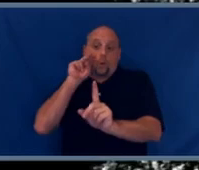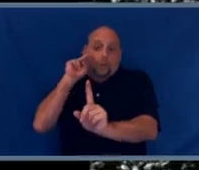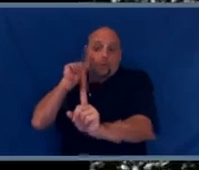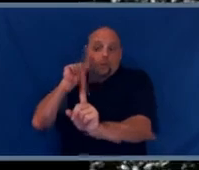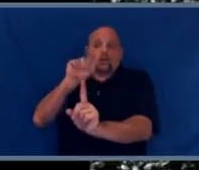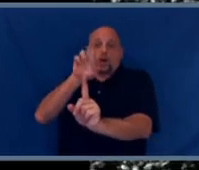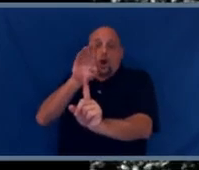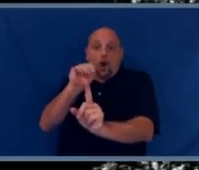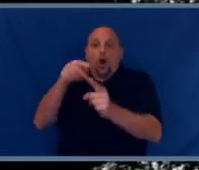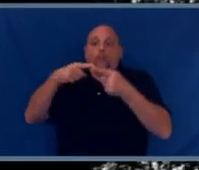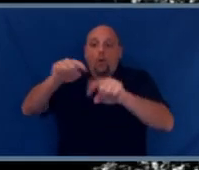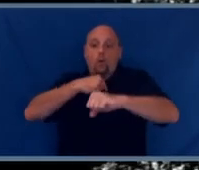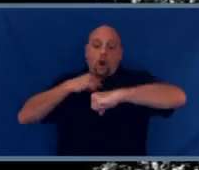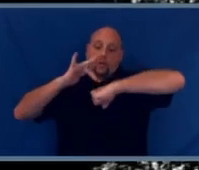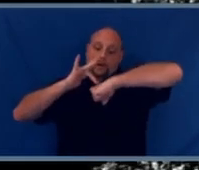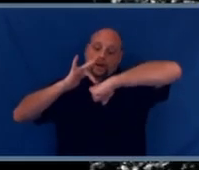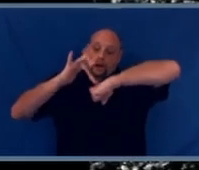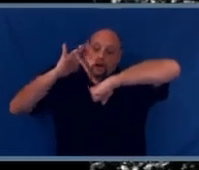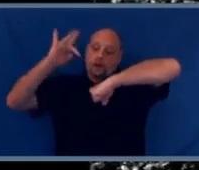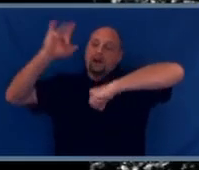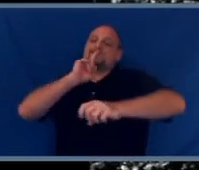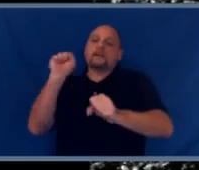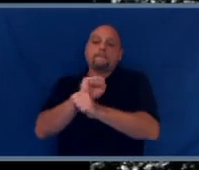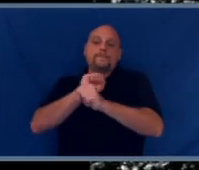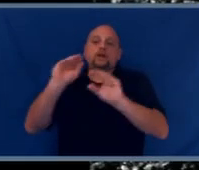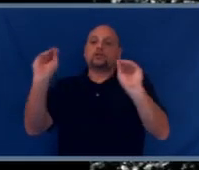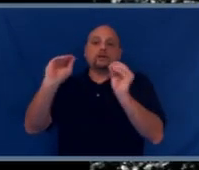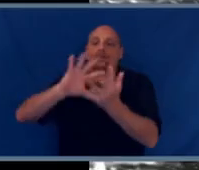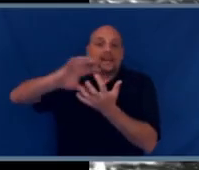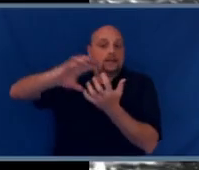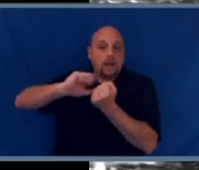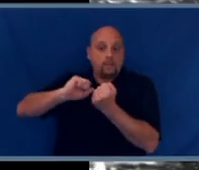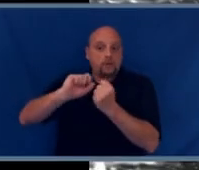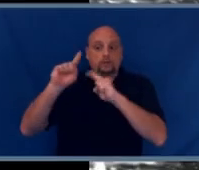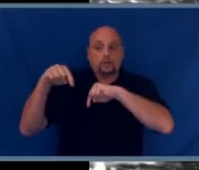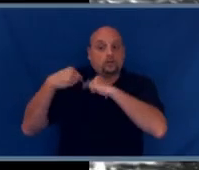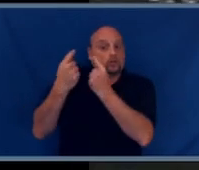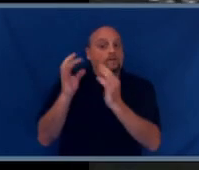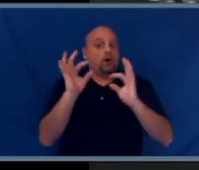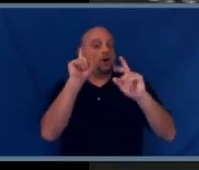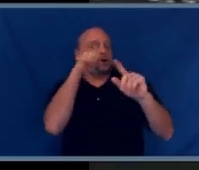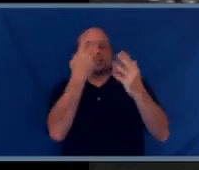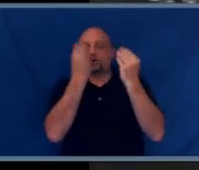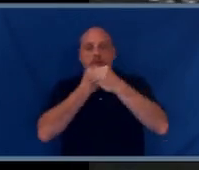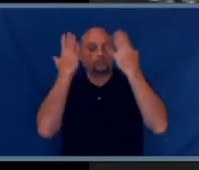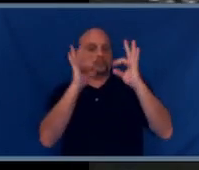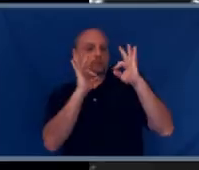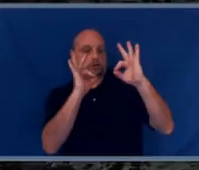SURE THERE'S NO DAMAGE TO THE ARM. SO FAR THAT LOOKS GREAT TOO. SPECTACULAR.